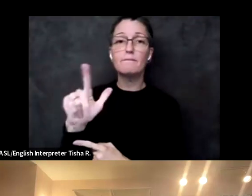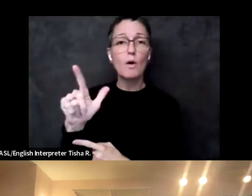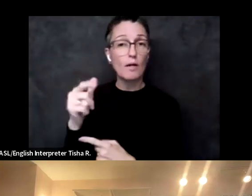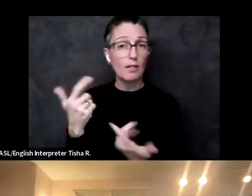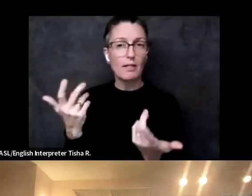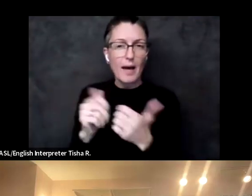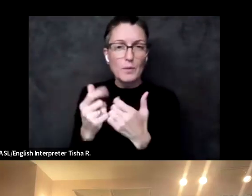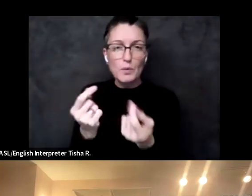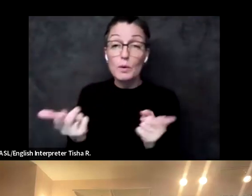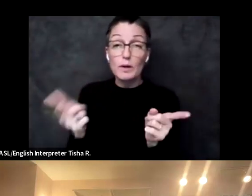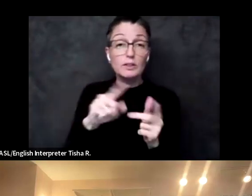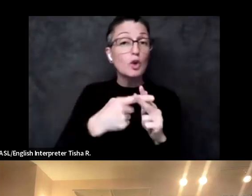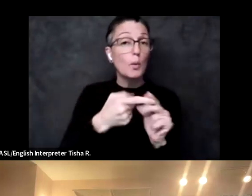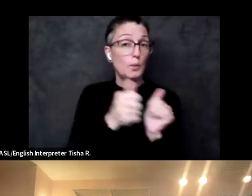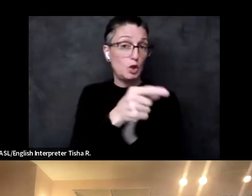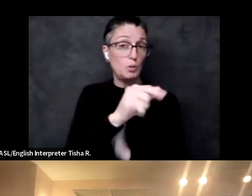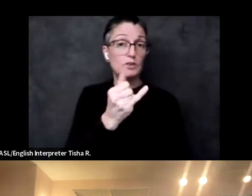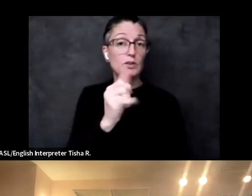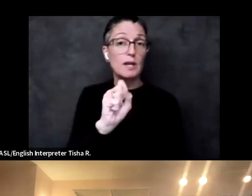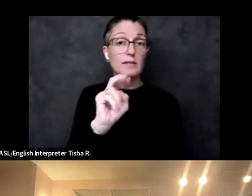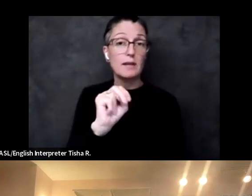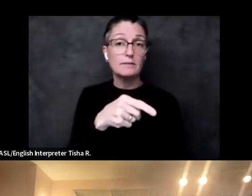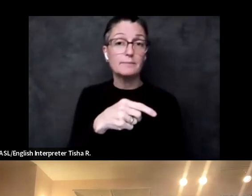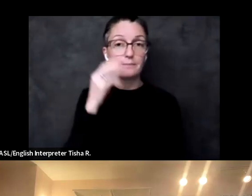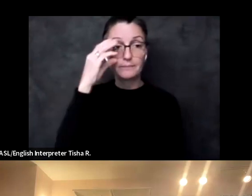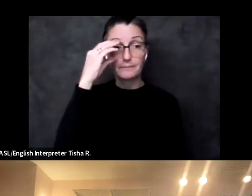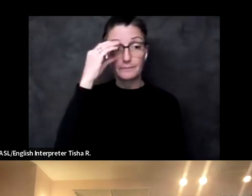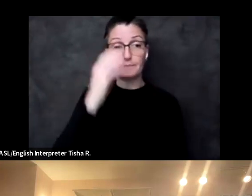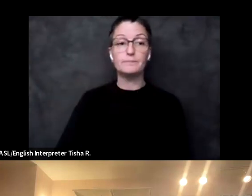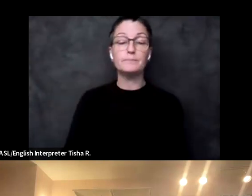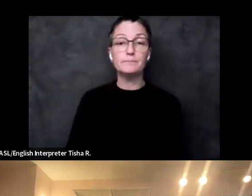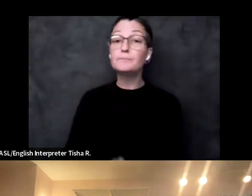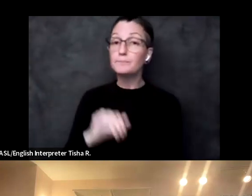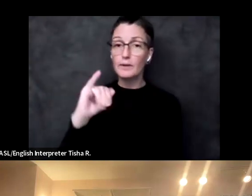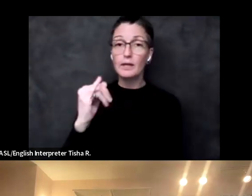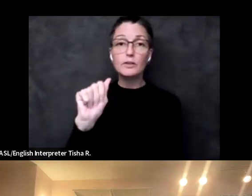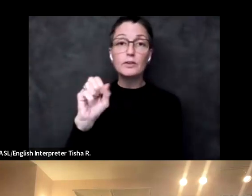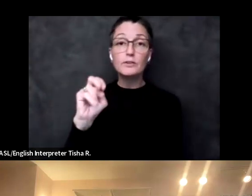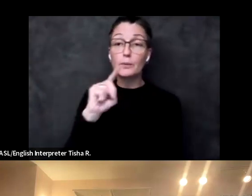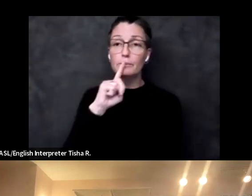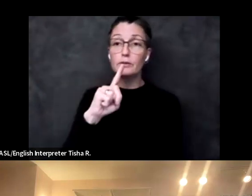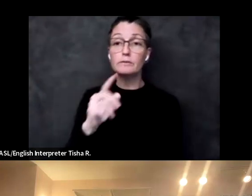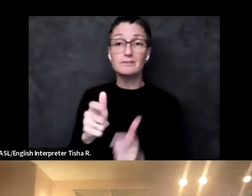You know, I think that the biggest challenge is really just